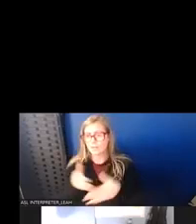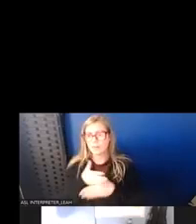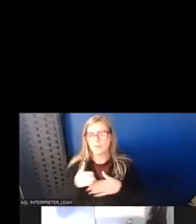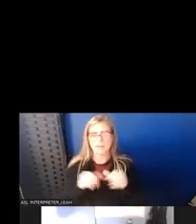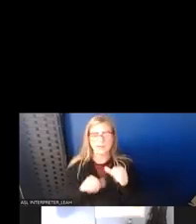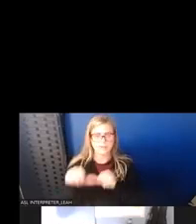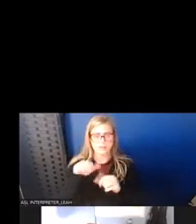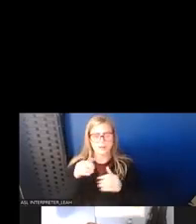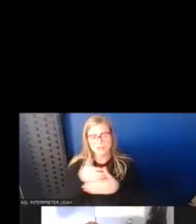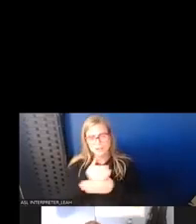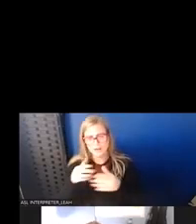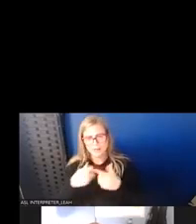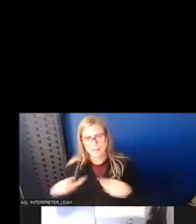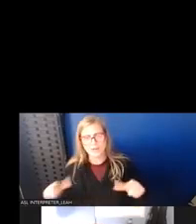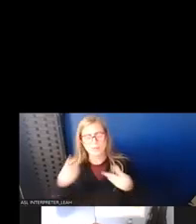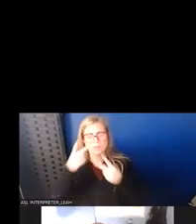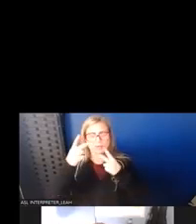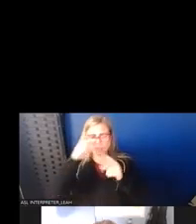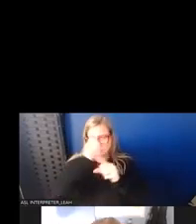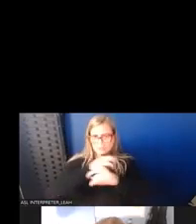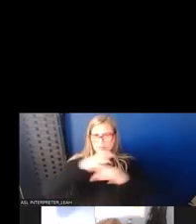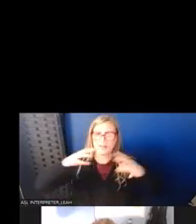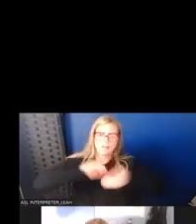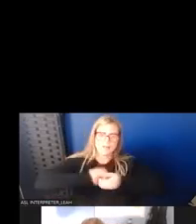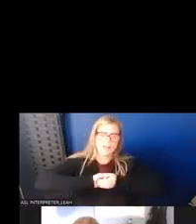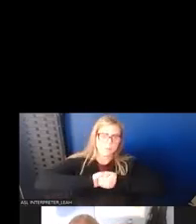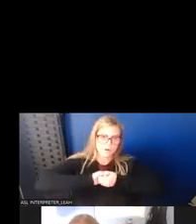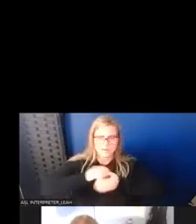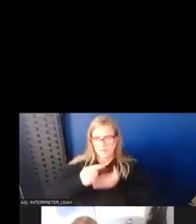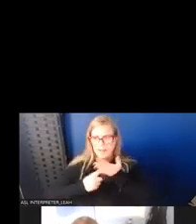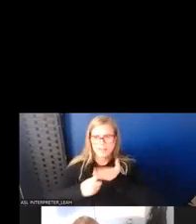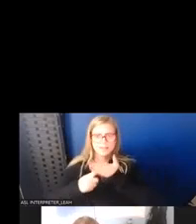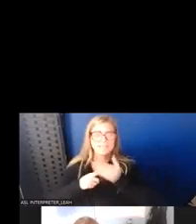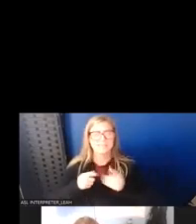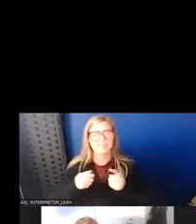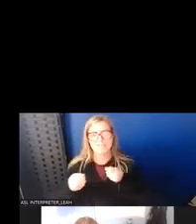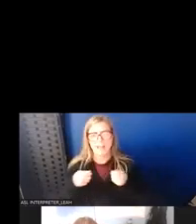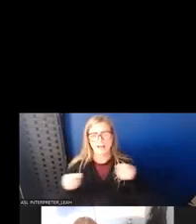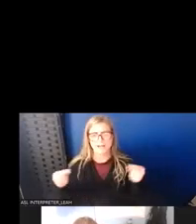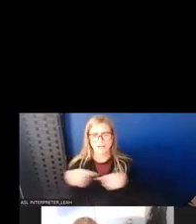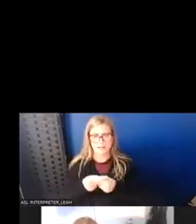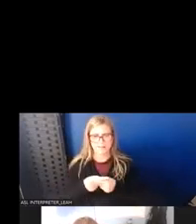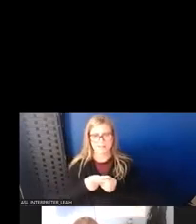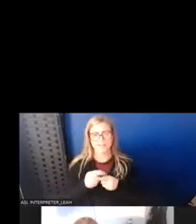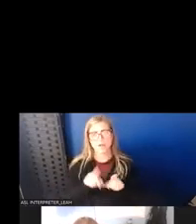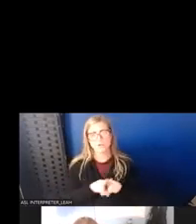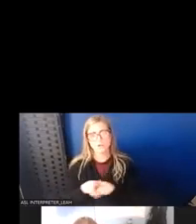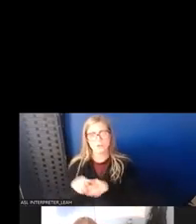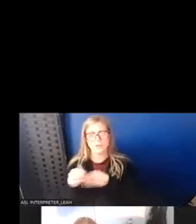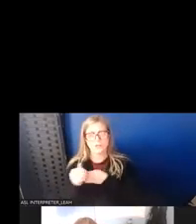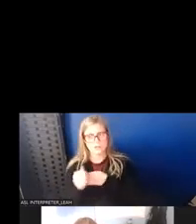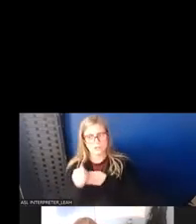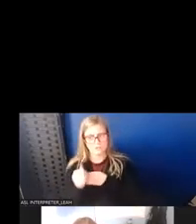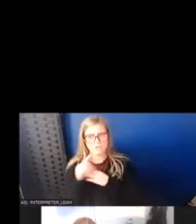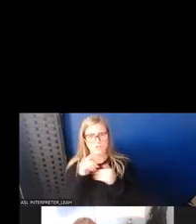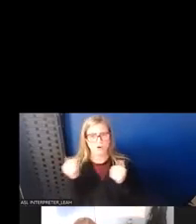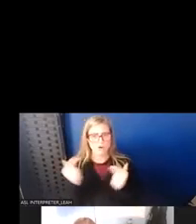creating collaborative knowledge, managing conflict and also leadership for all team members.